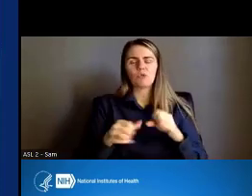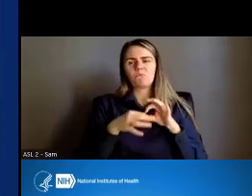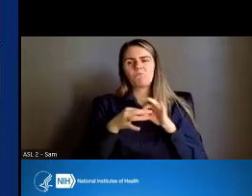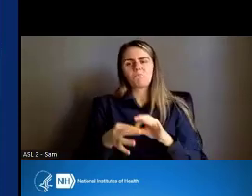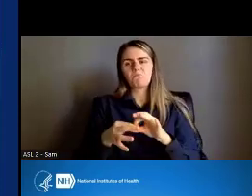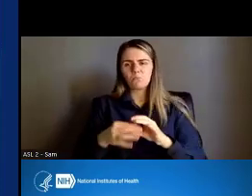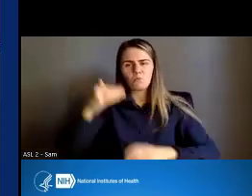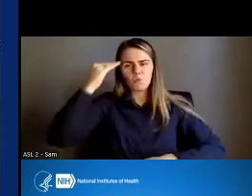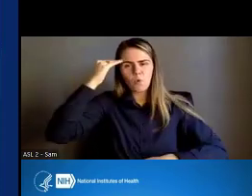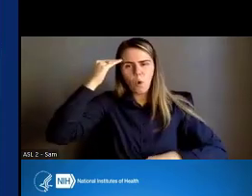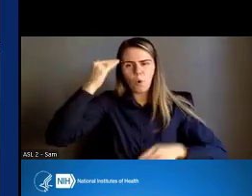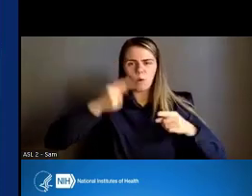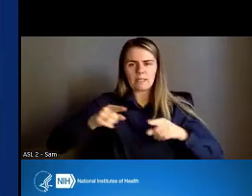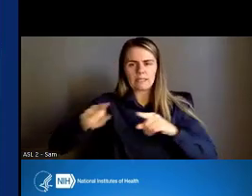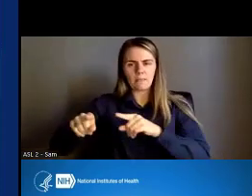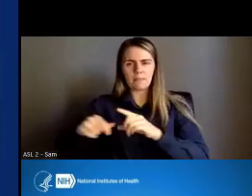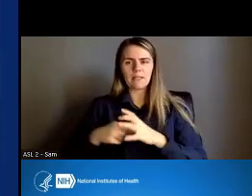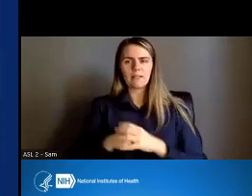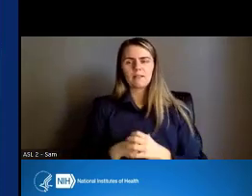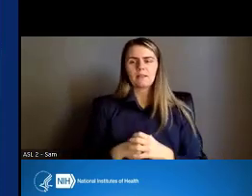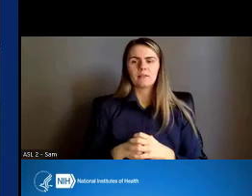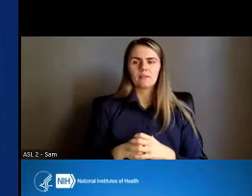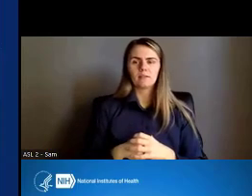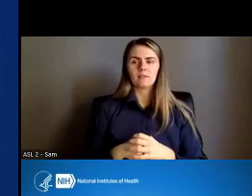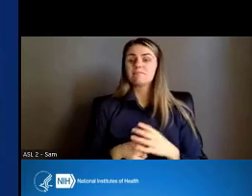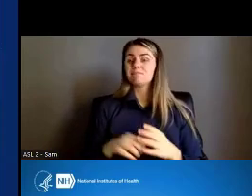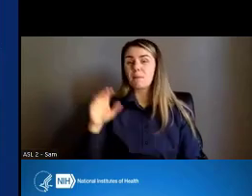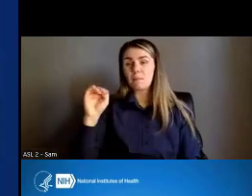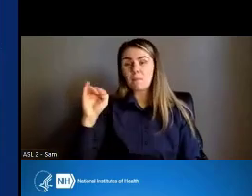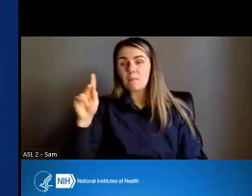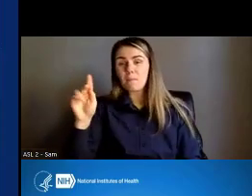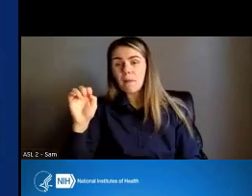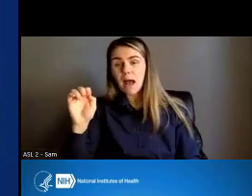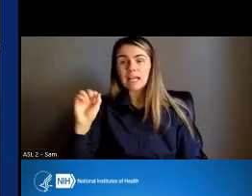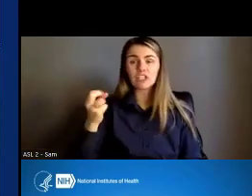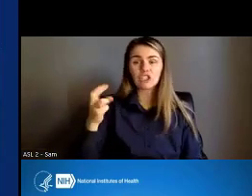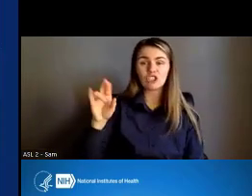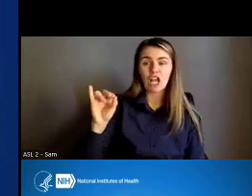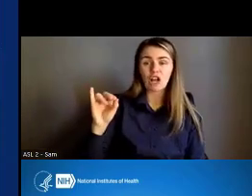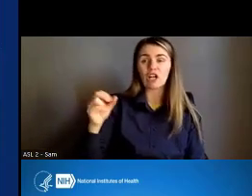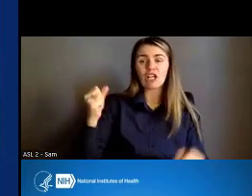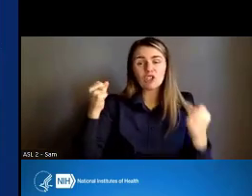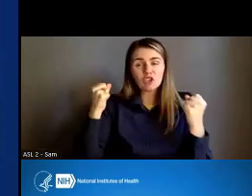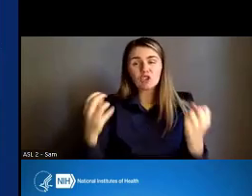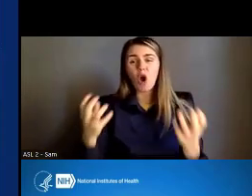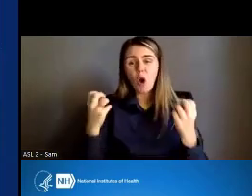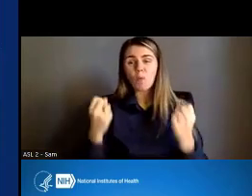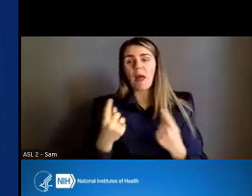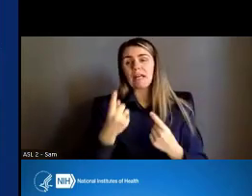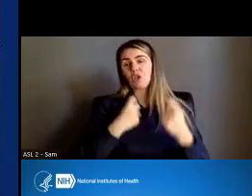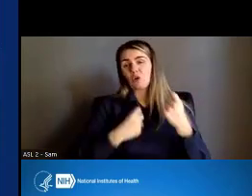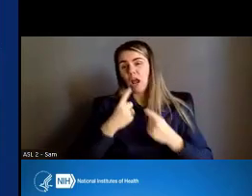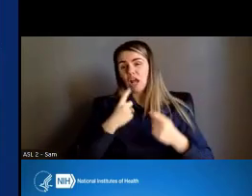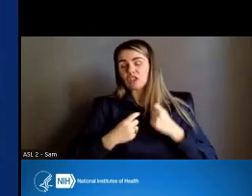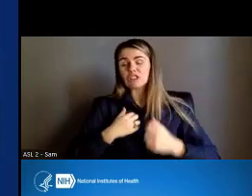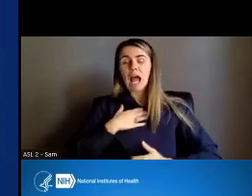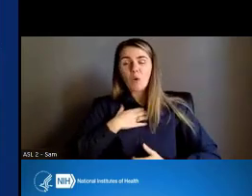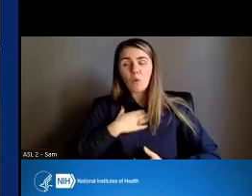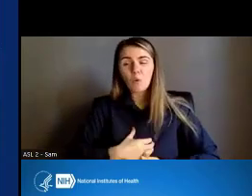We have so many - Mike, Sheri, we have so many questions. I wish we could answer them all here. So I am going to -